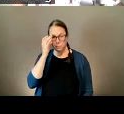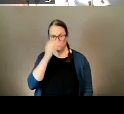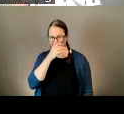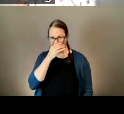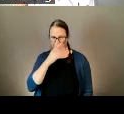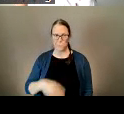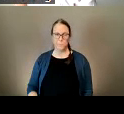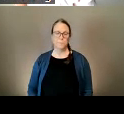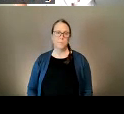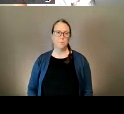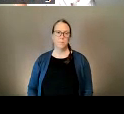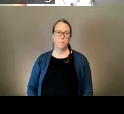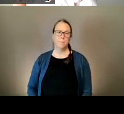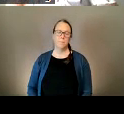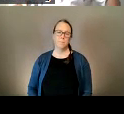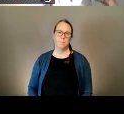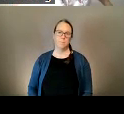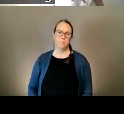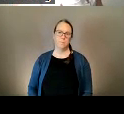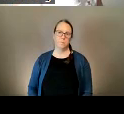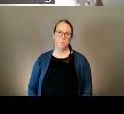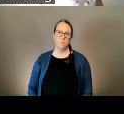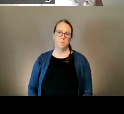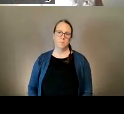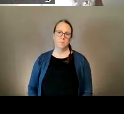Oh gosh, I...